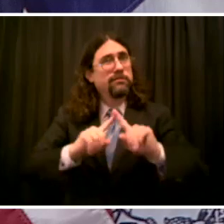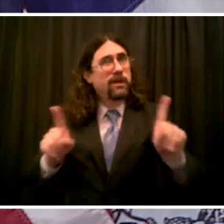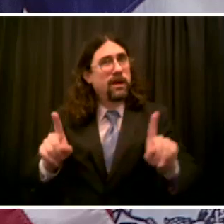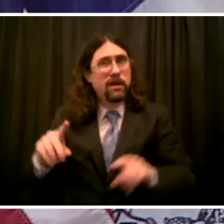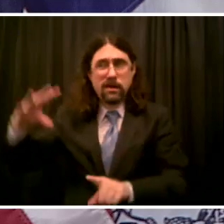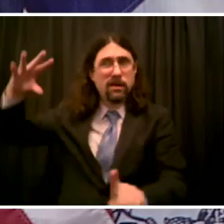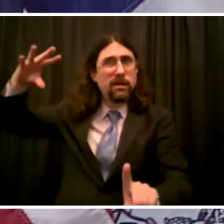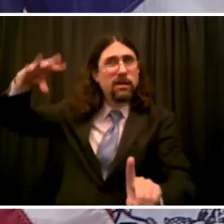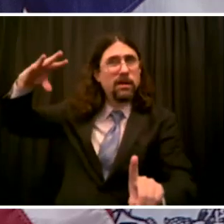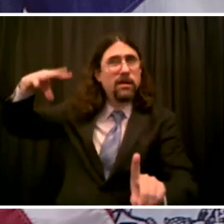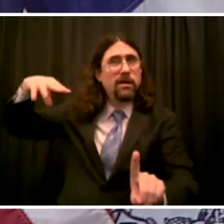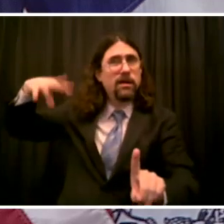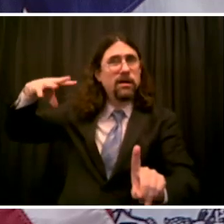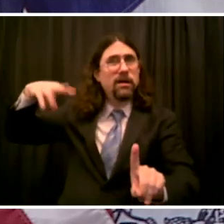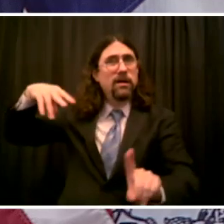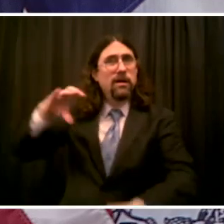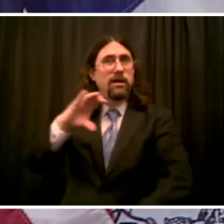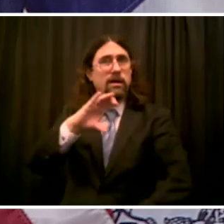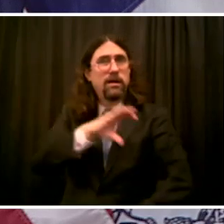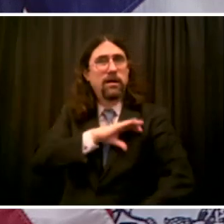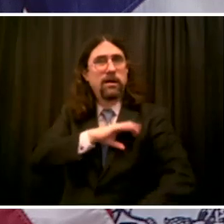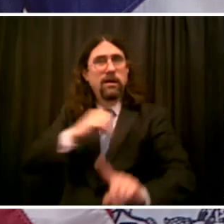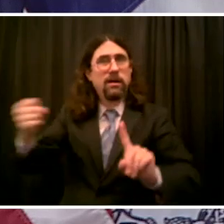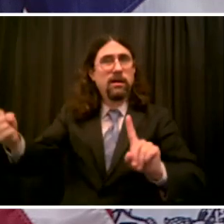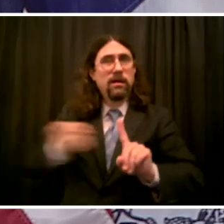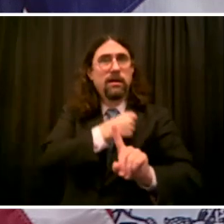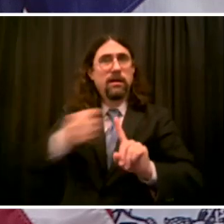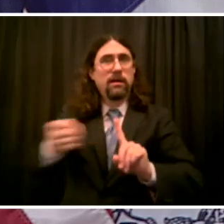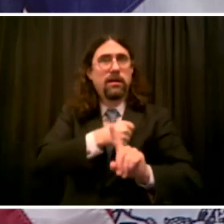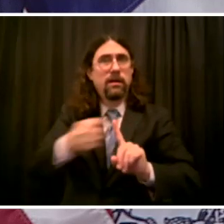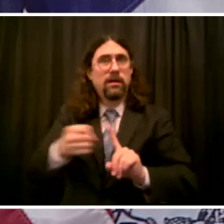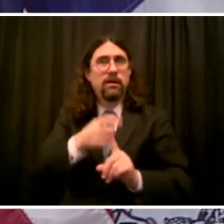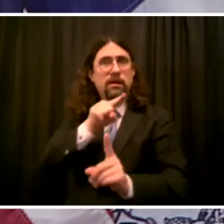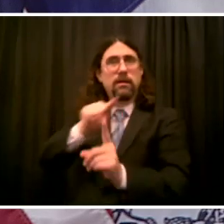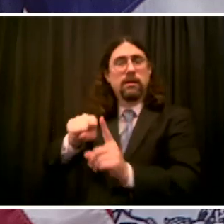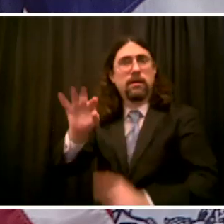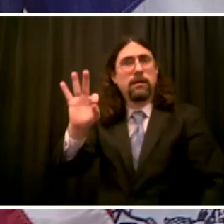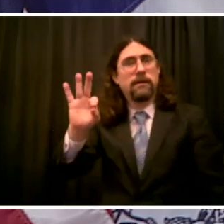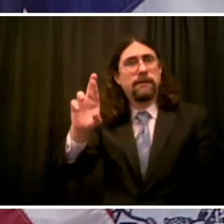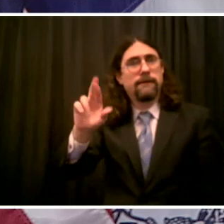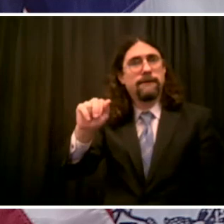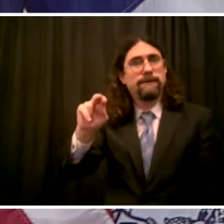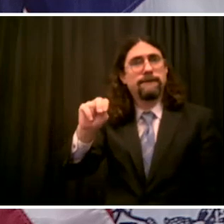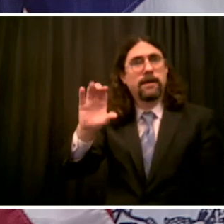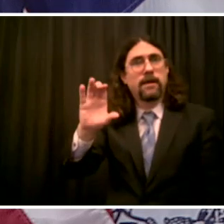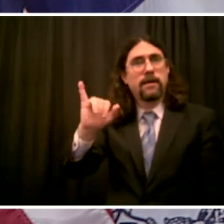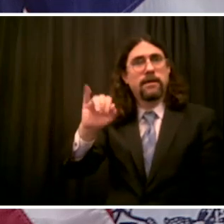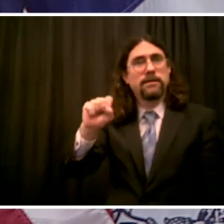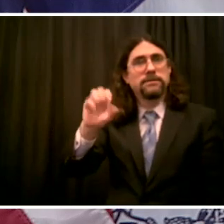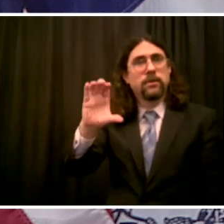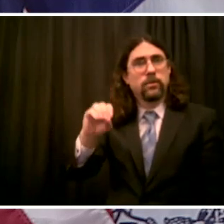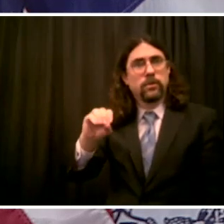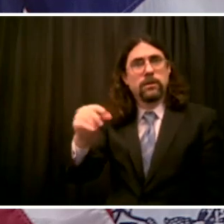SEEN BEATING A BYSTANDER HAS